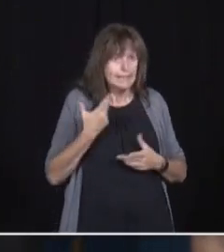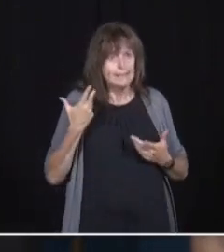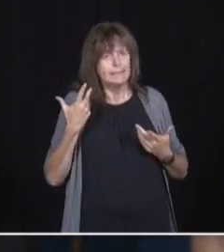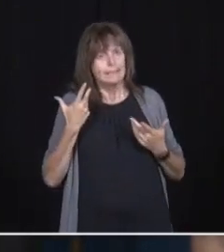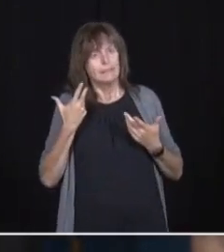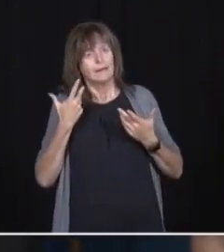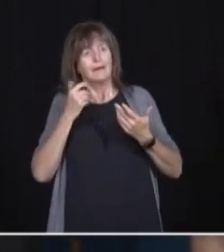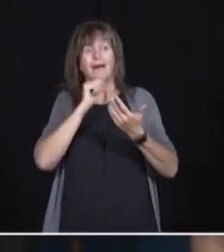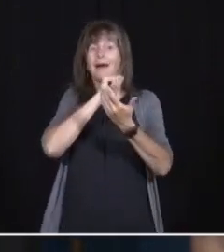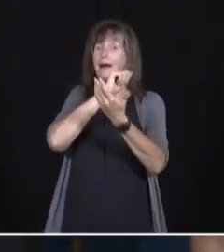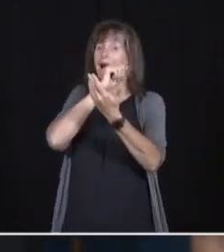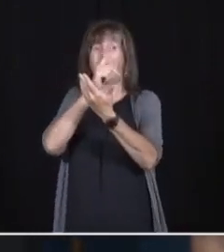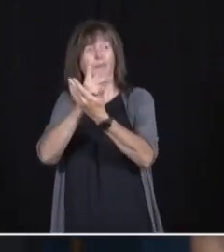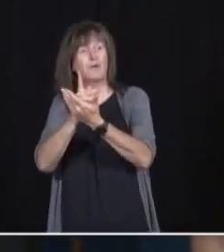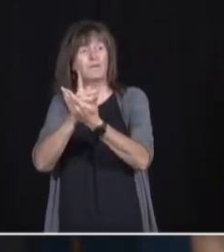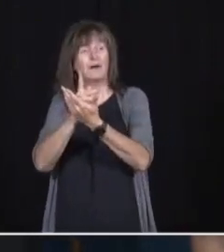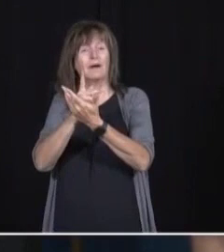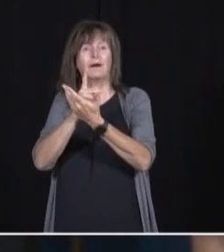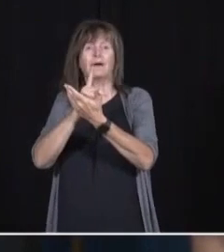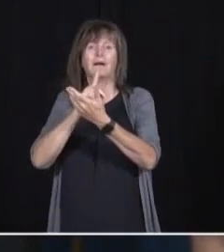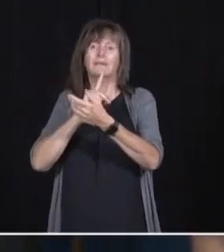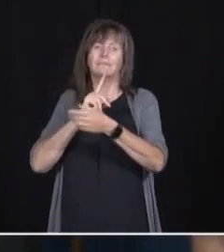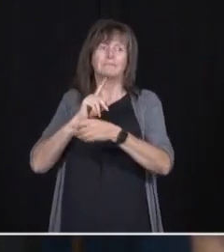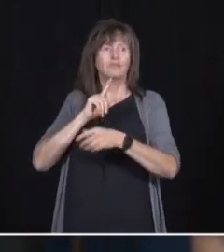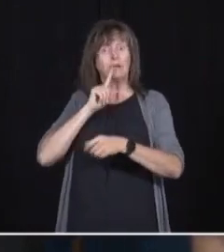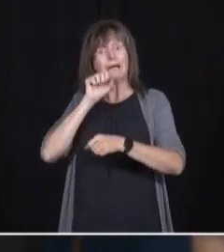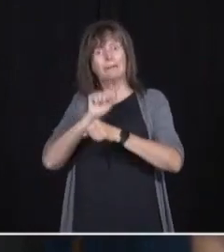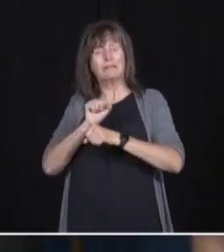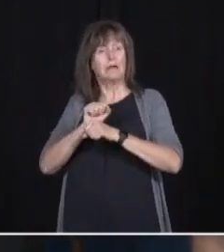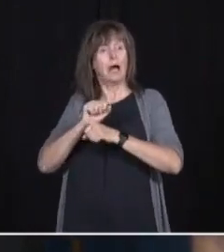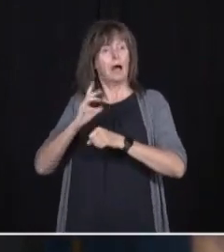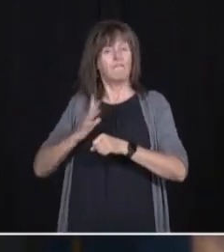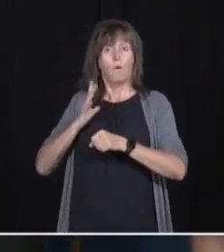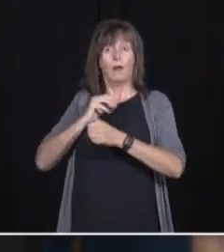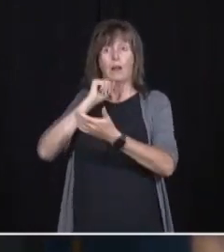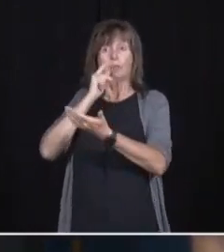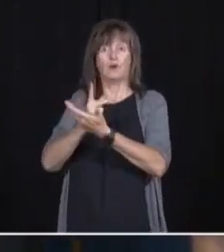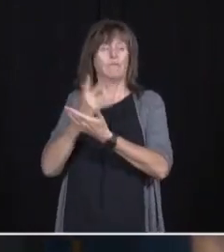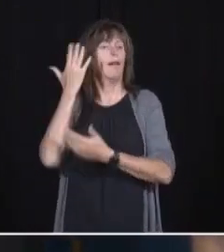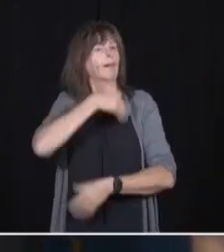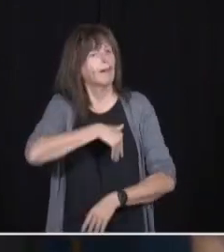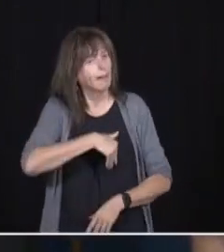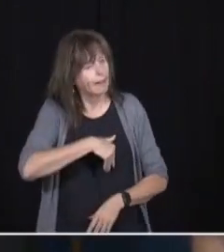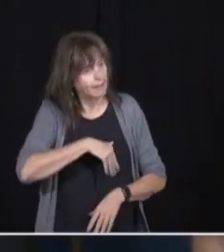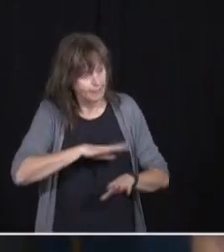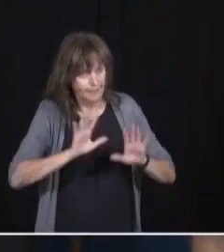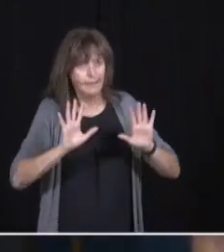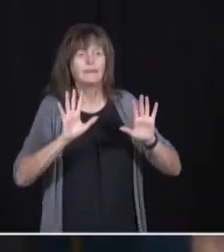donated, so now who pays for this? Obviously this is a project that is incredibly important to the members of the Jane